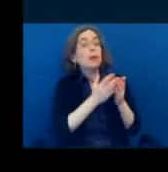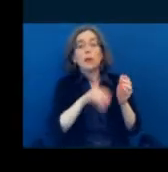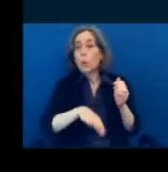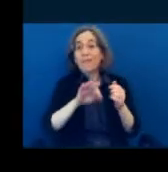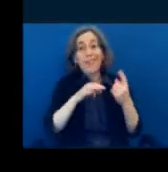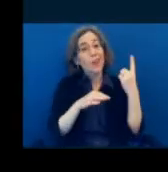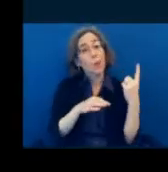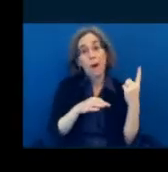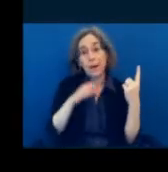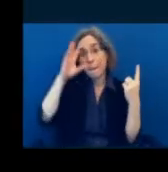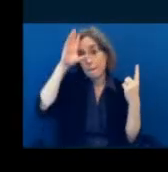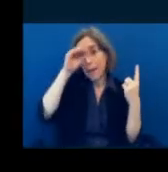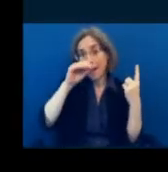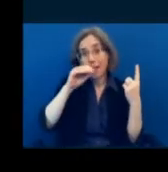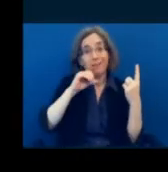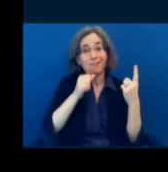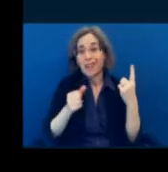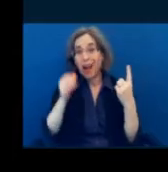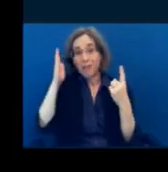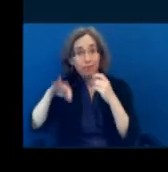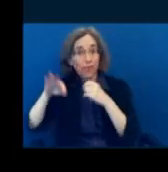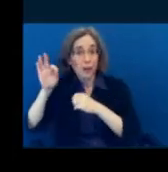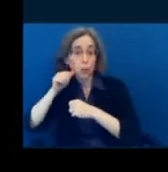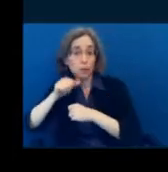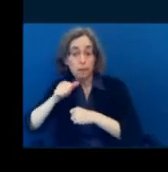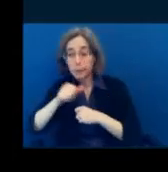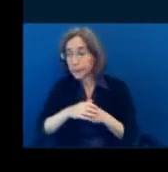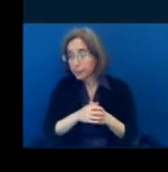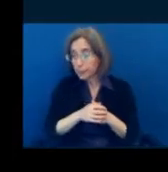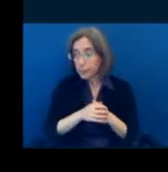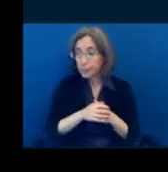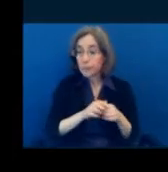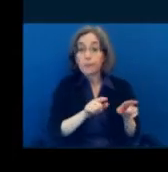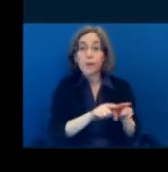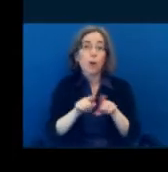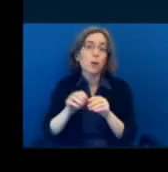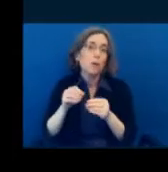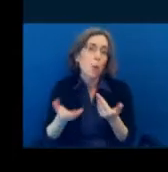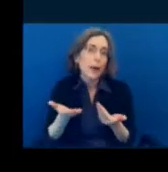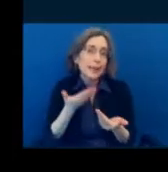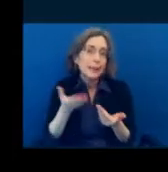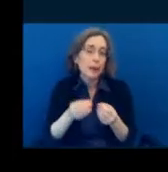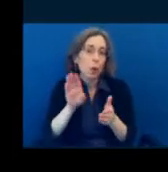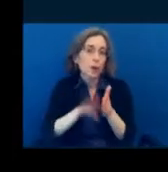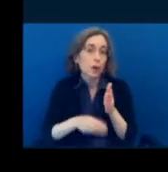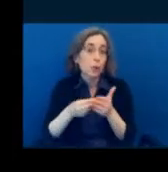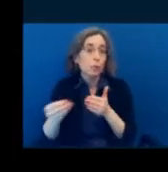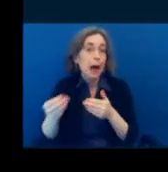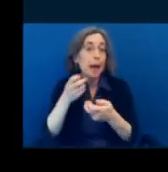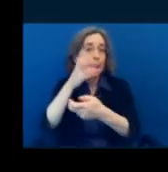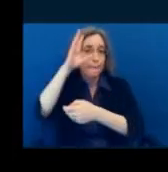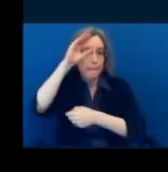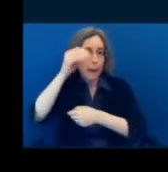ON A PRACTICAL LEVEL IT'S EASIER AND CHEAPER TO BUY A MALE SKELETON AS AN ARTIST TO FOCUSES ON THE FEMALE BODY, I WAS